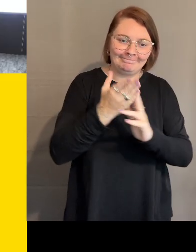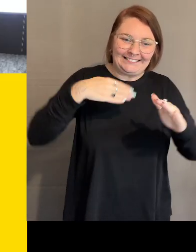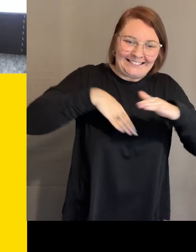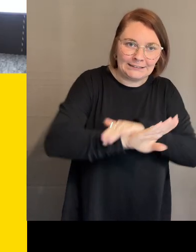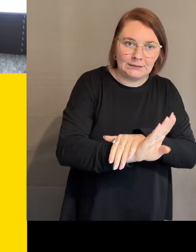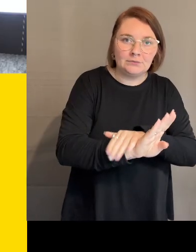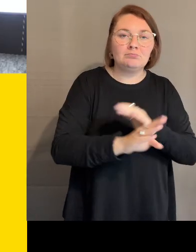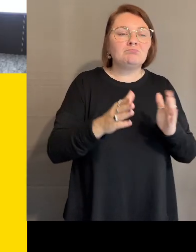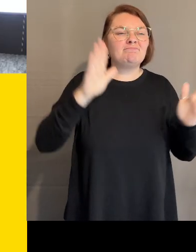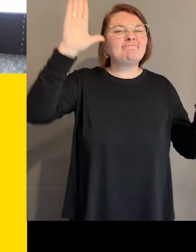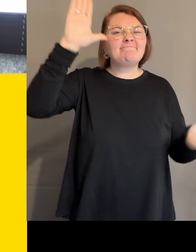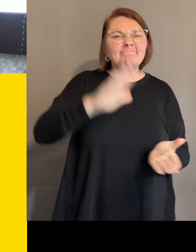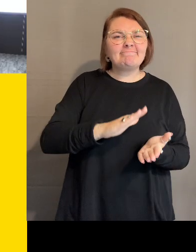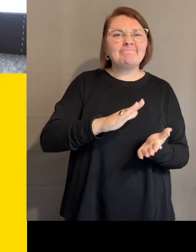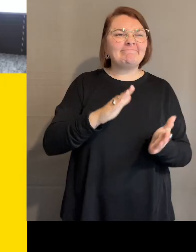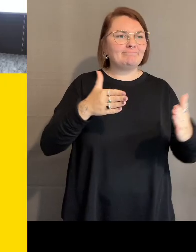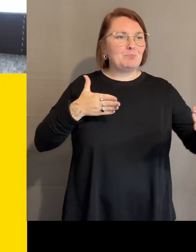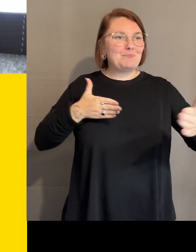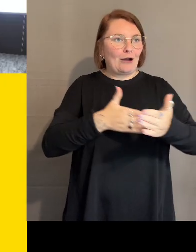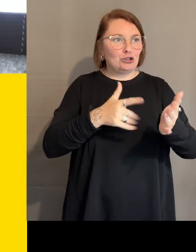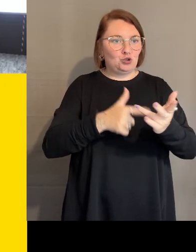Reduce some of those barriers.